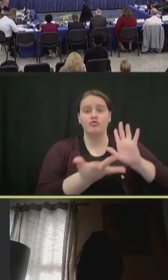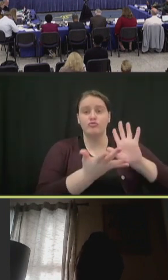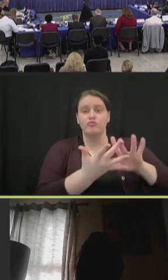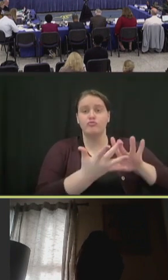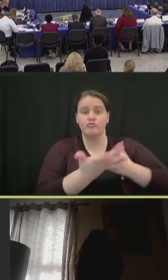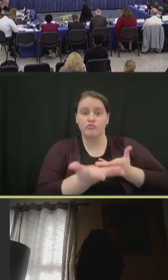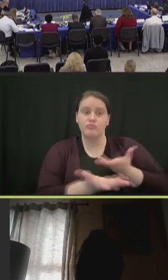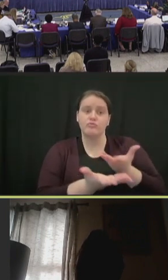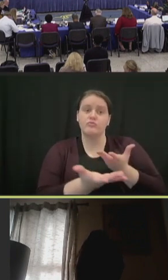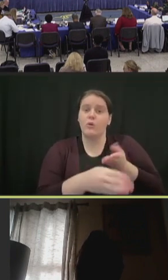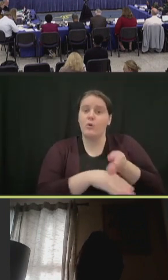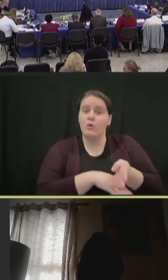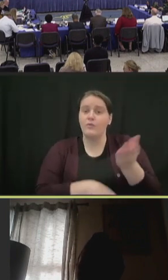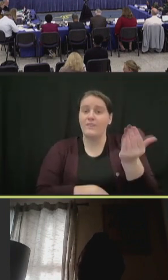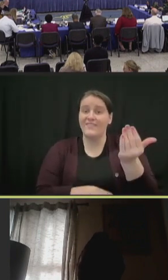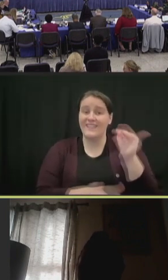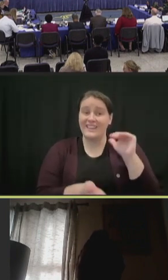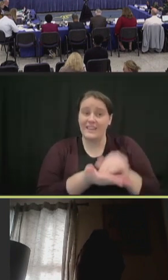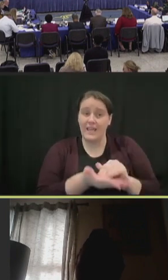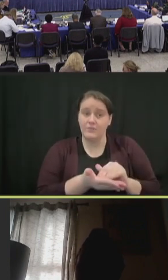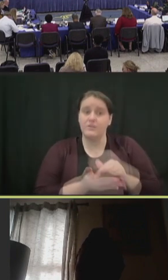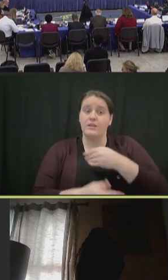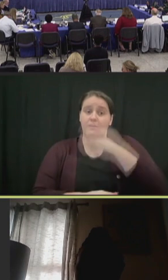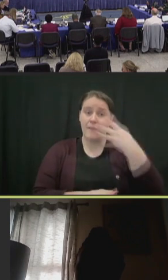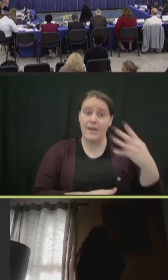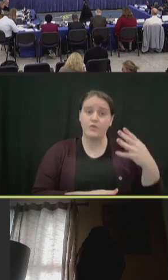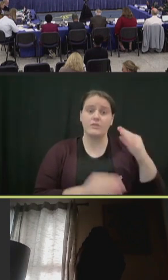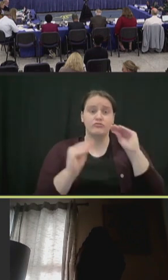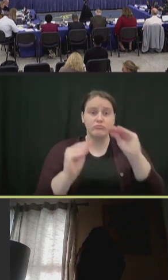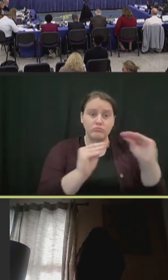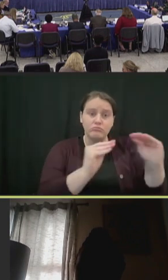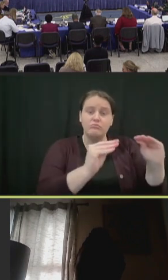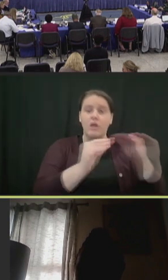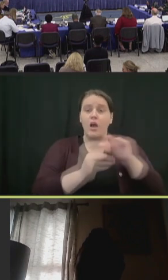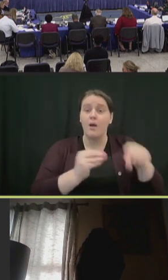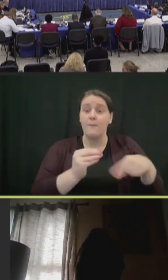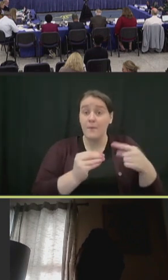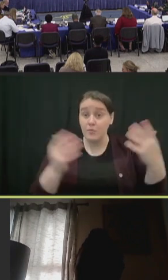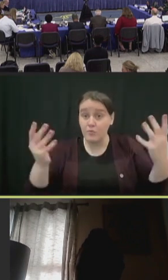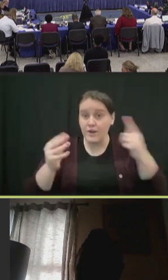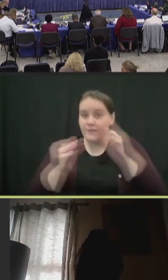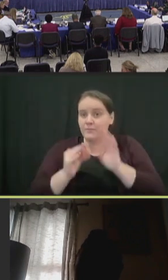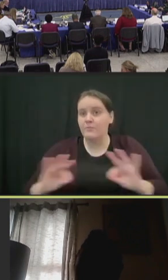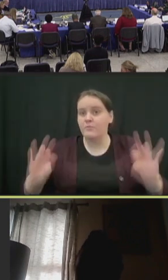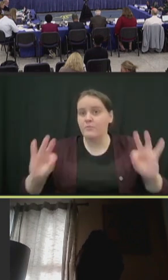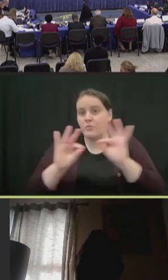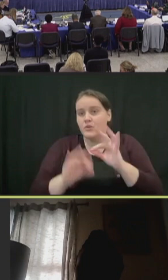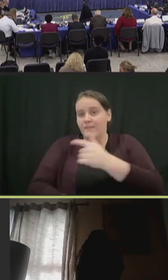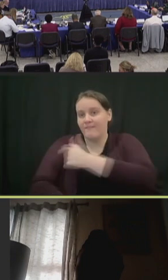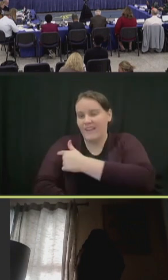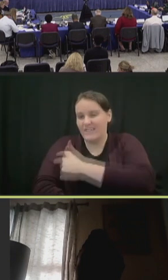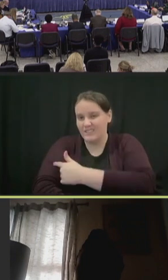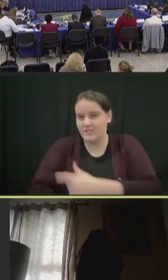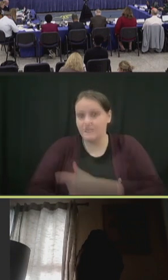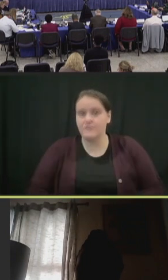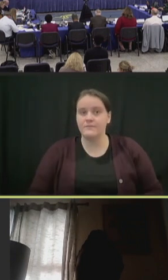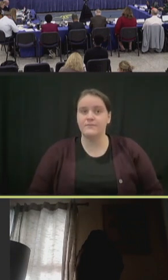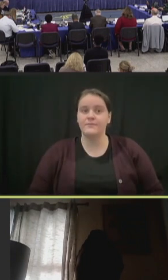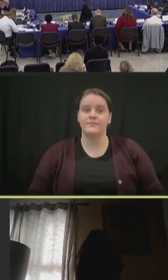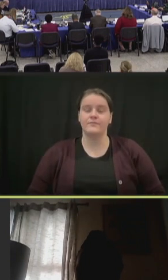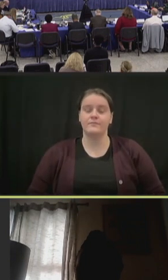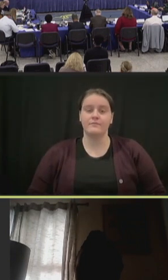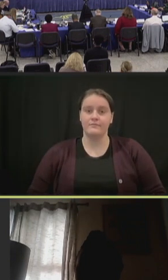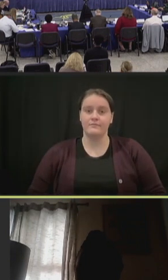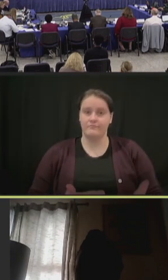they meet face to face and educate them on the contents of vaccines. Next slide, please.